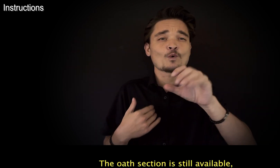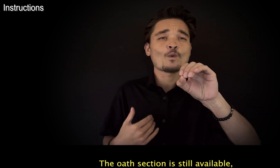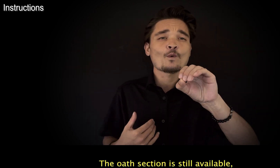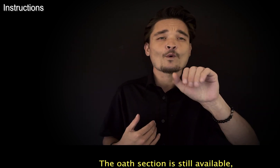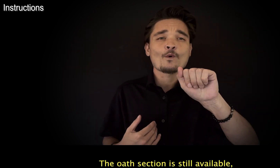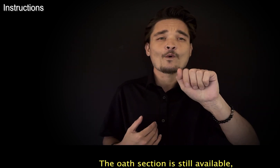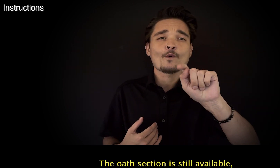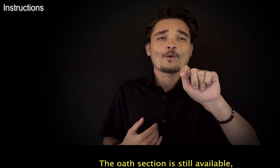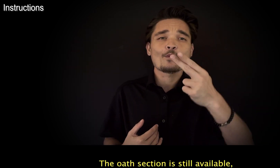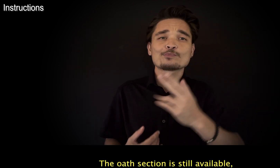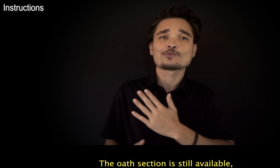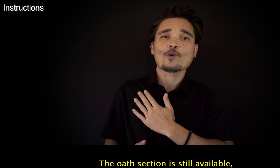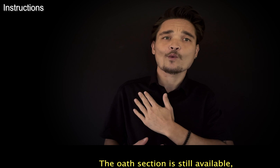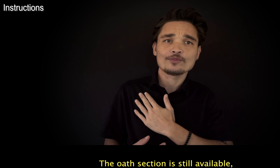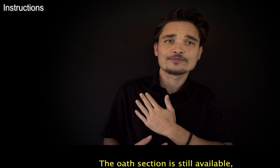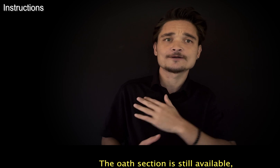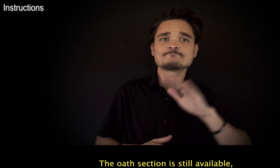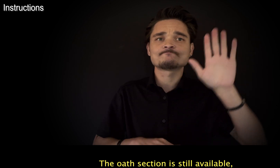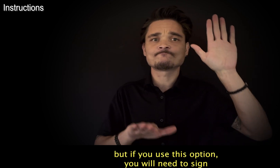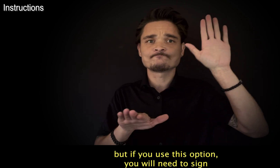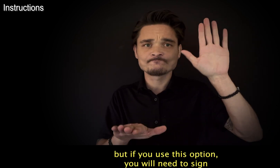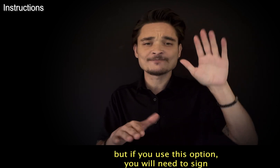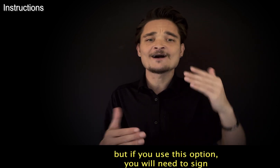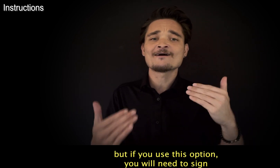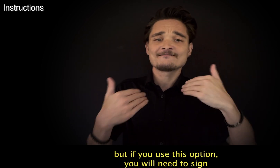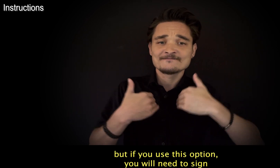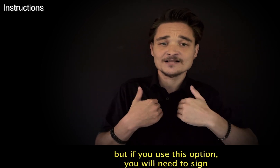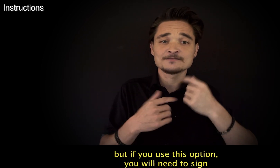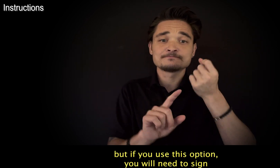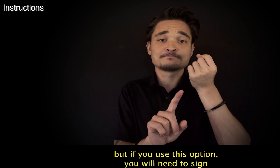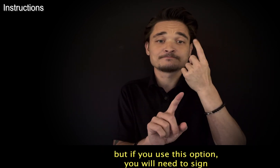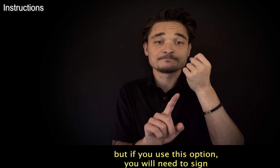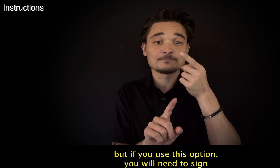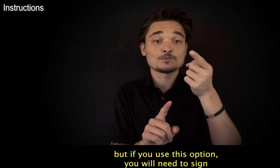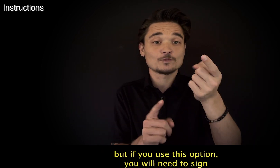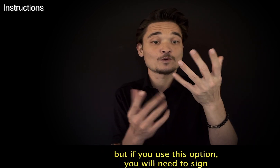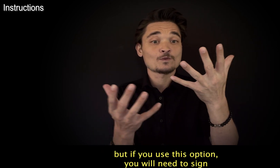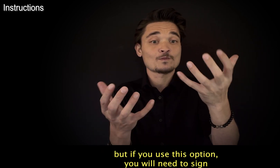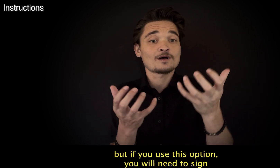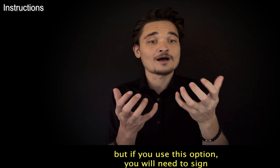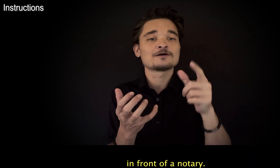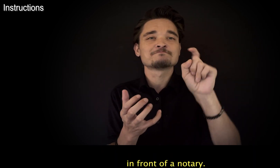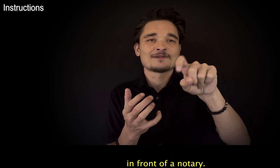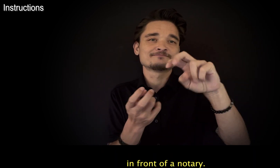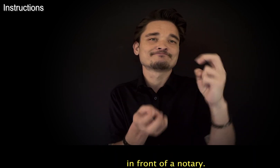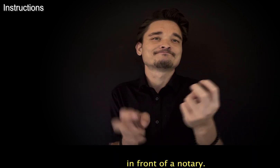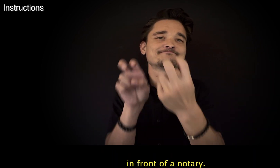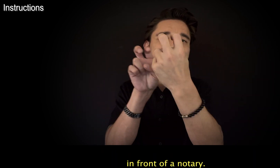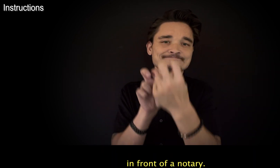The oath section is still available, but if you use this option, you will need to sign in front of a notary.